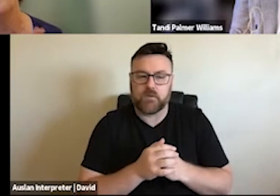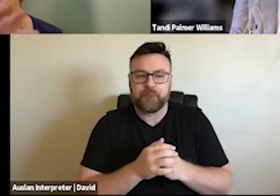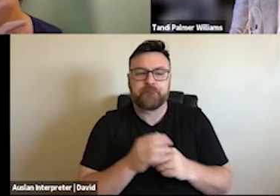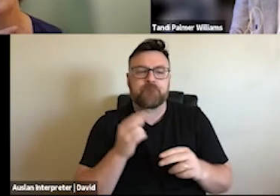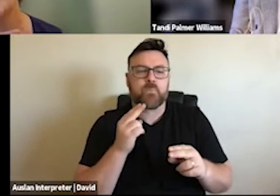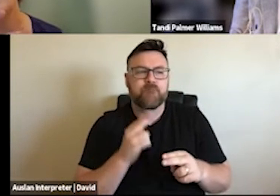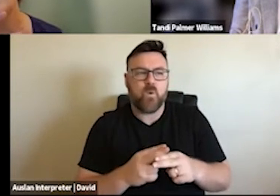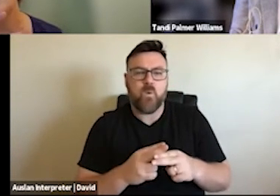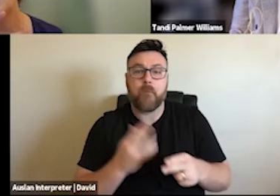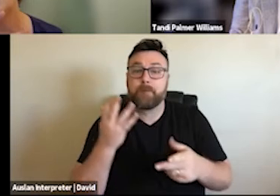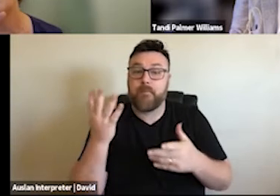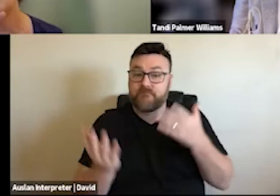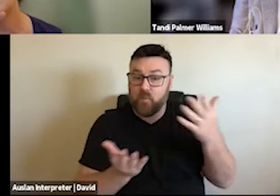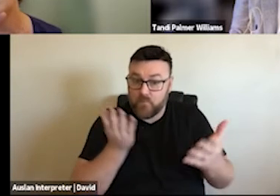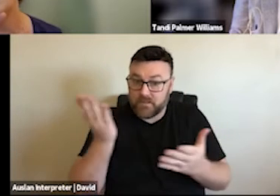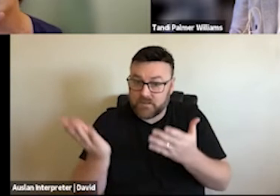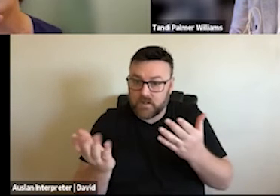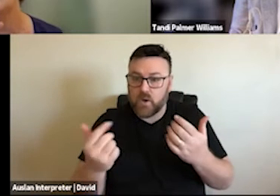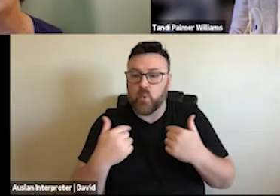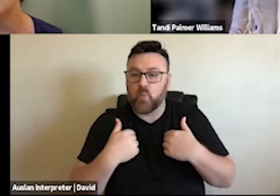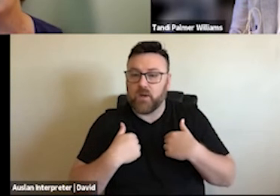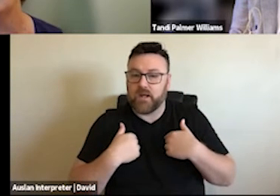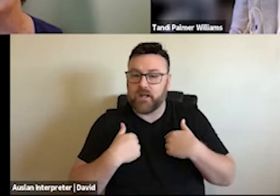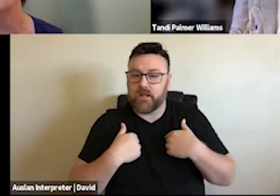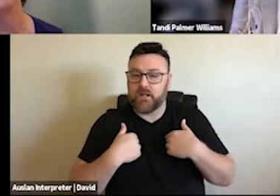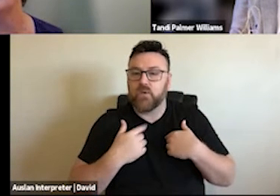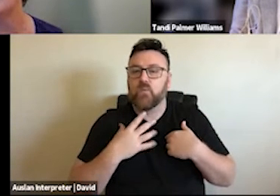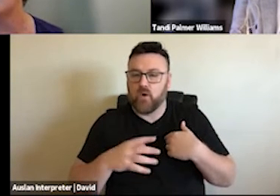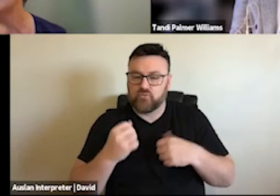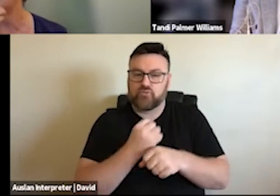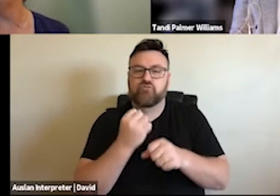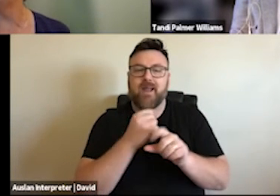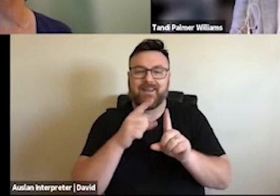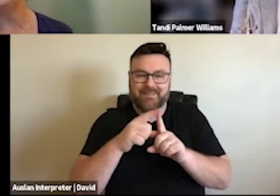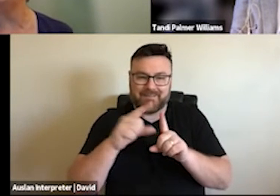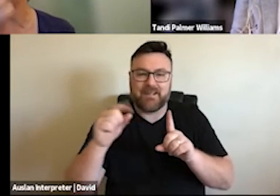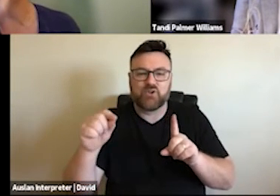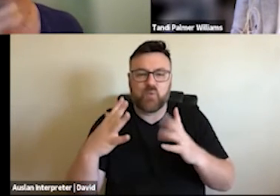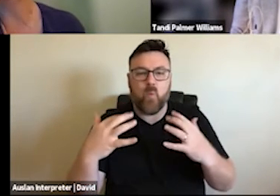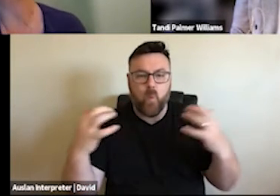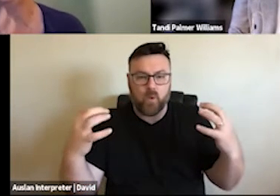toward creating a digital audience for performance where there is a live event where you get